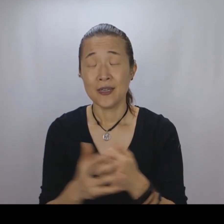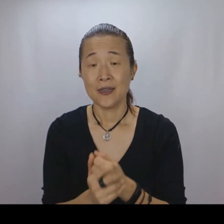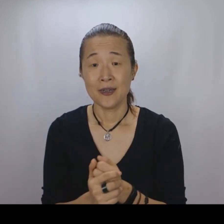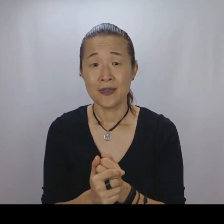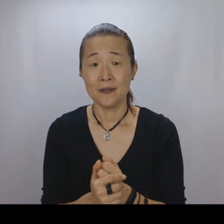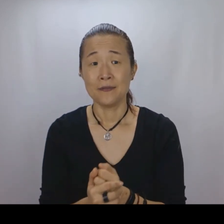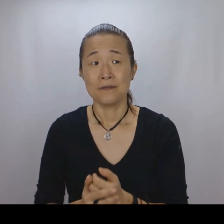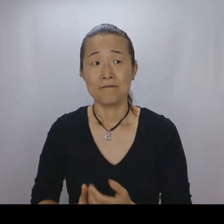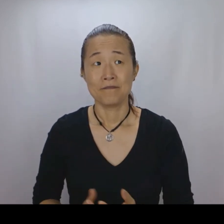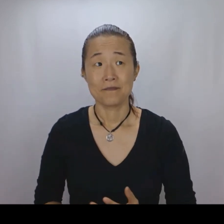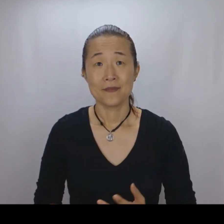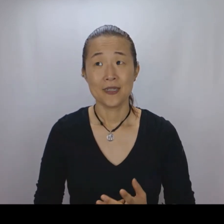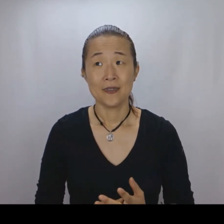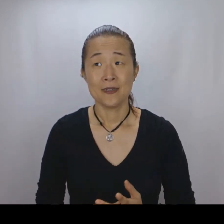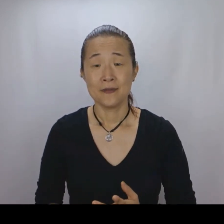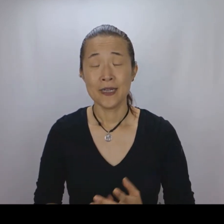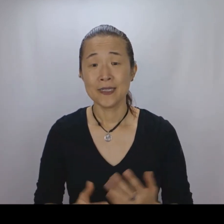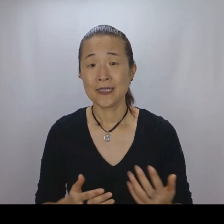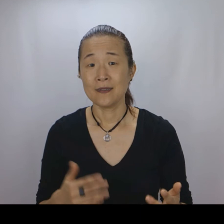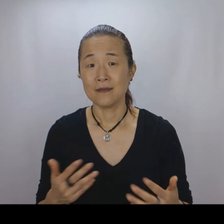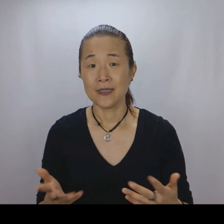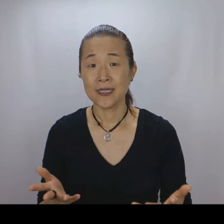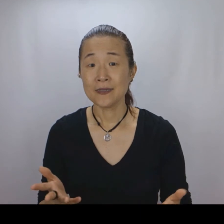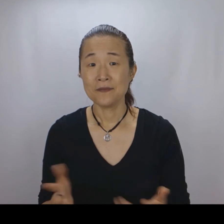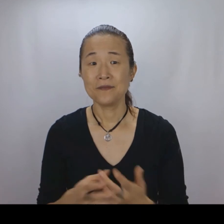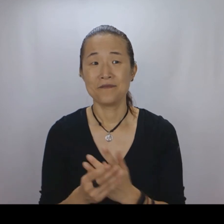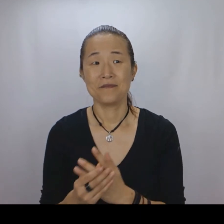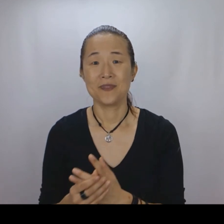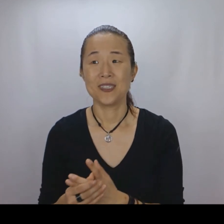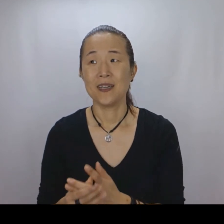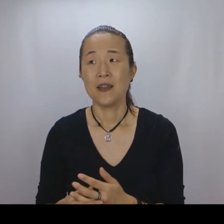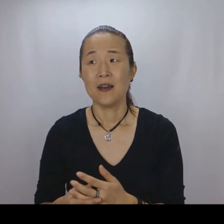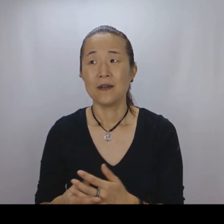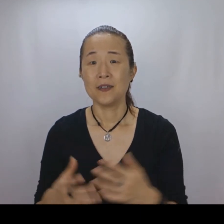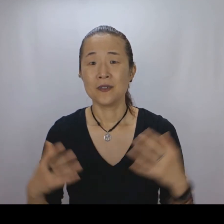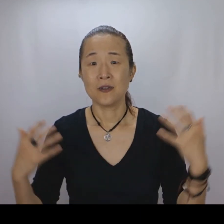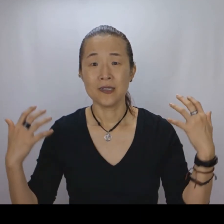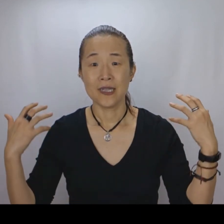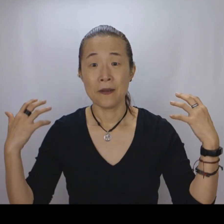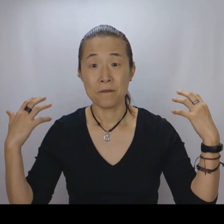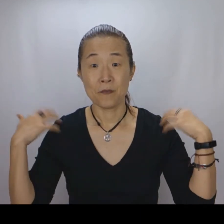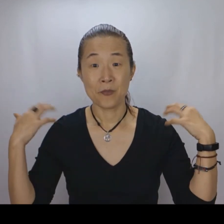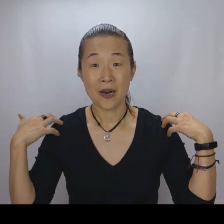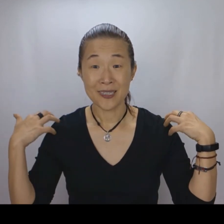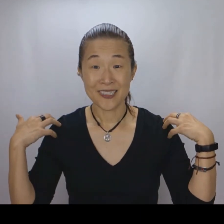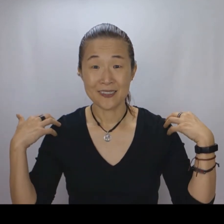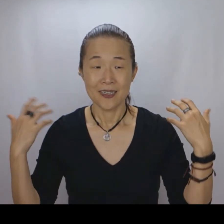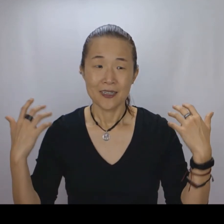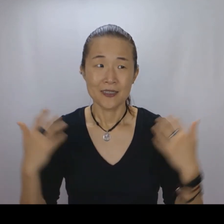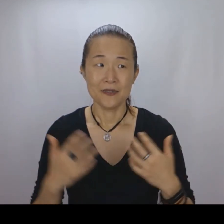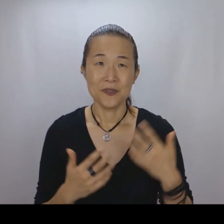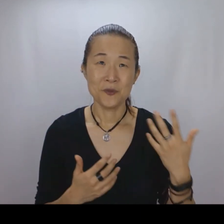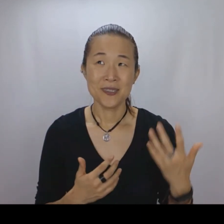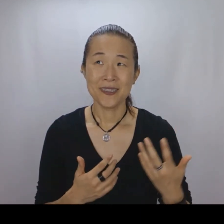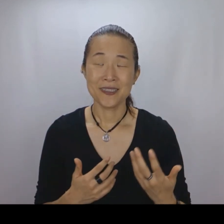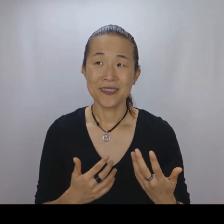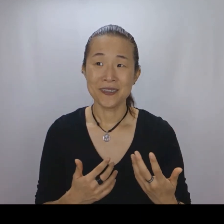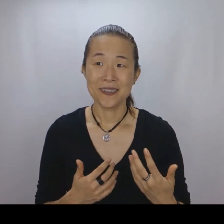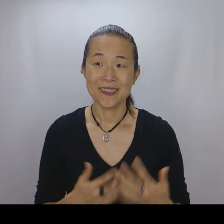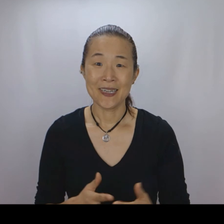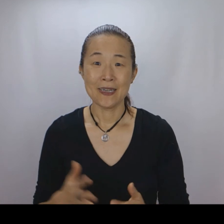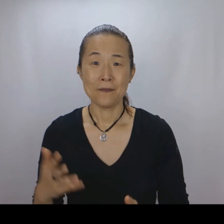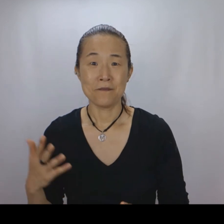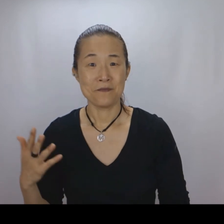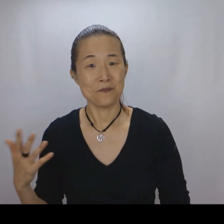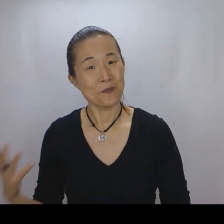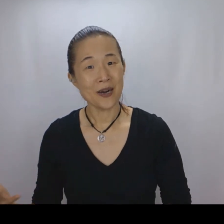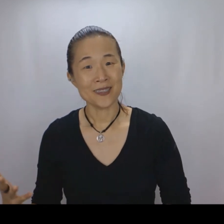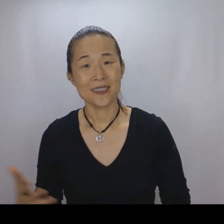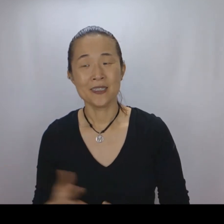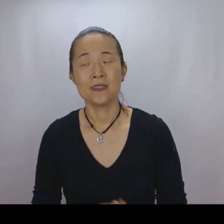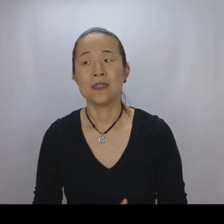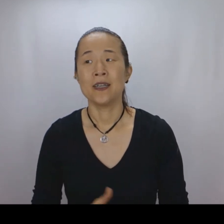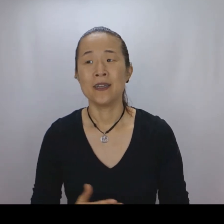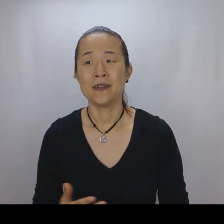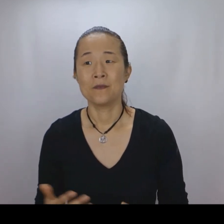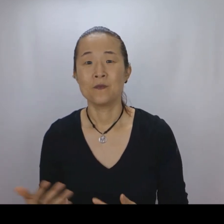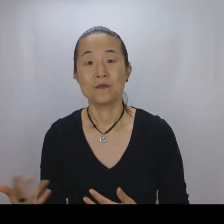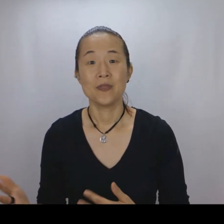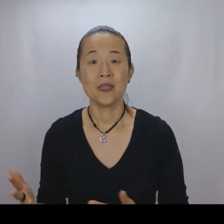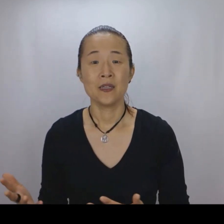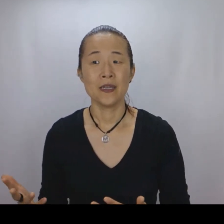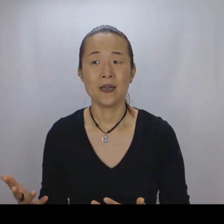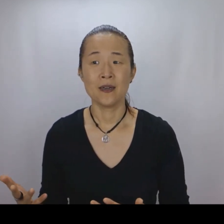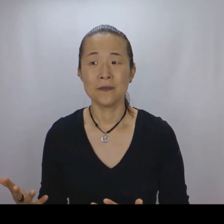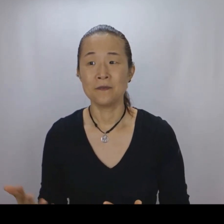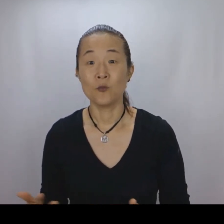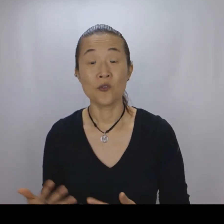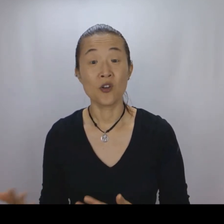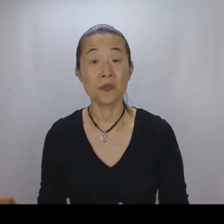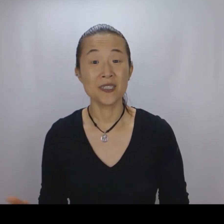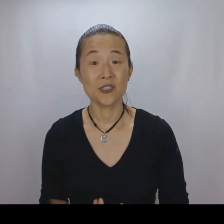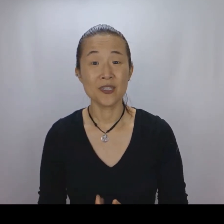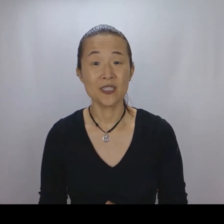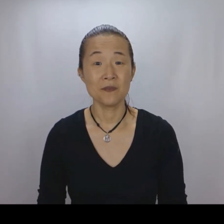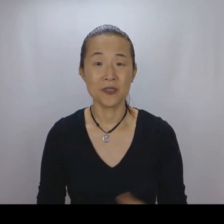An ASL idiom. You can also say boss because you wouldn't necessarily say boss in a more formal situation,